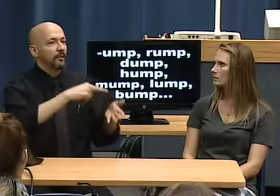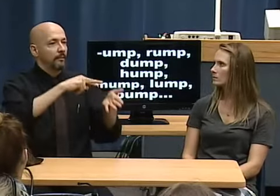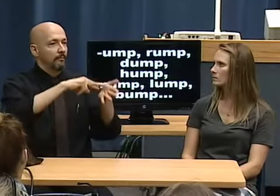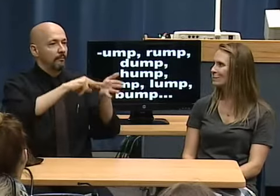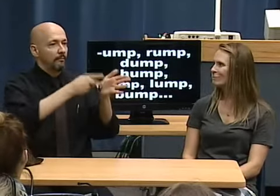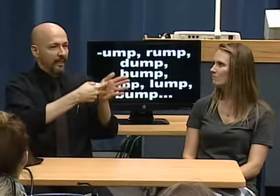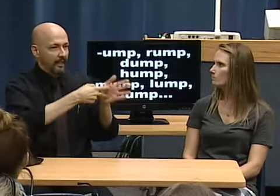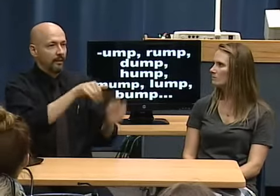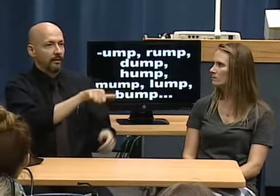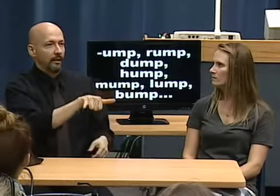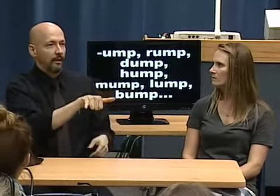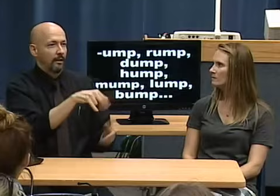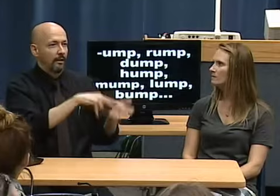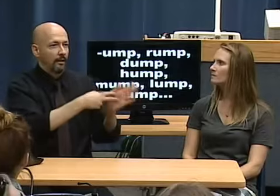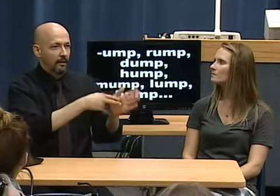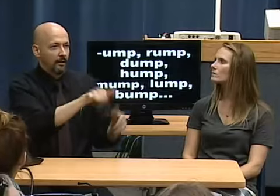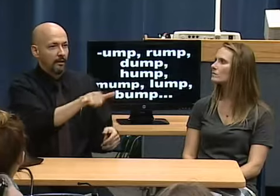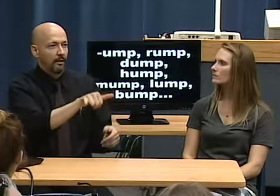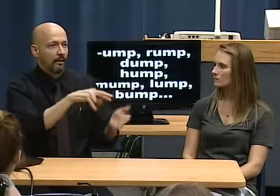These have similar meanings.